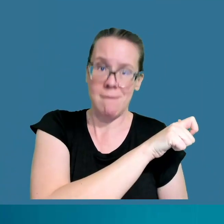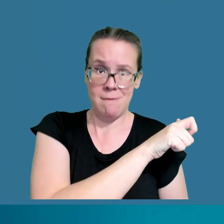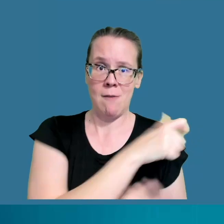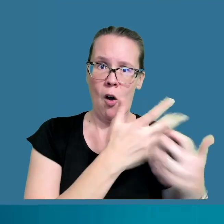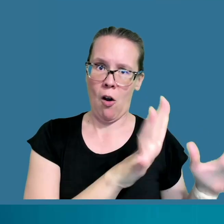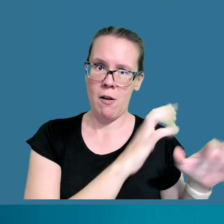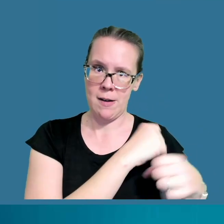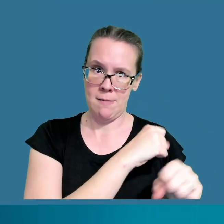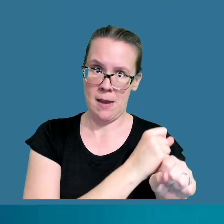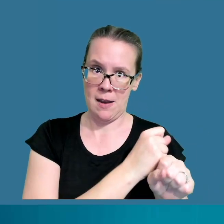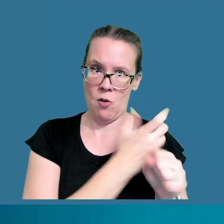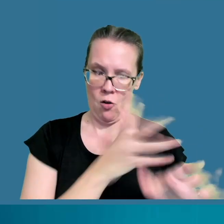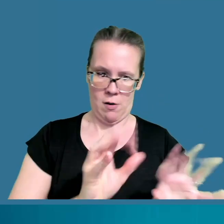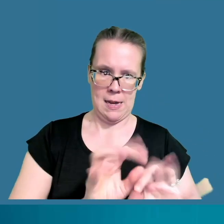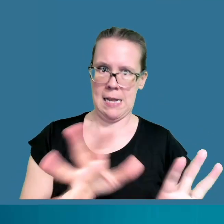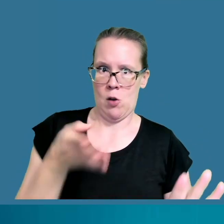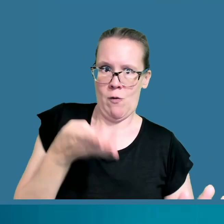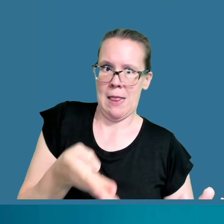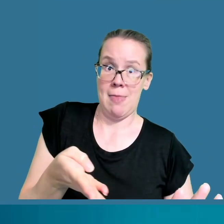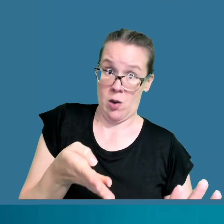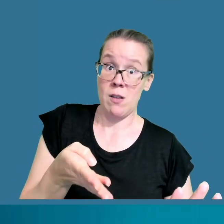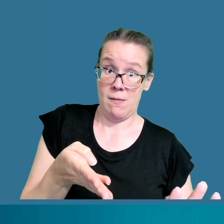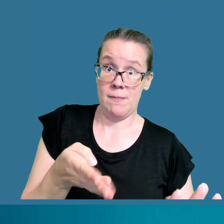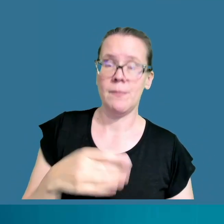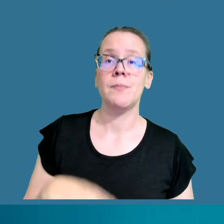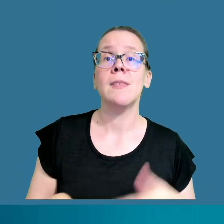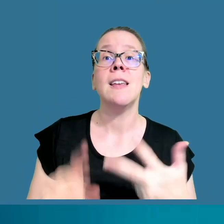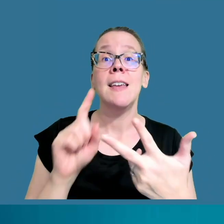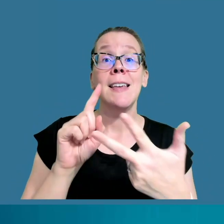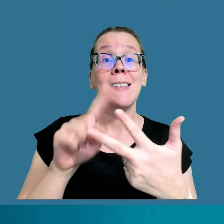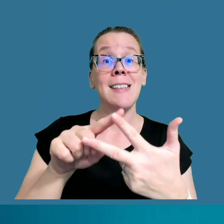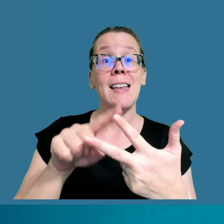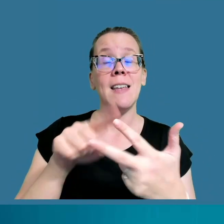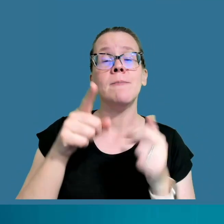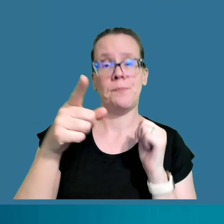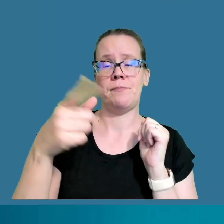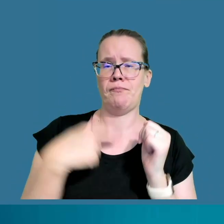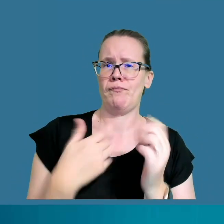in this location. We're trying to eliminate that decision. We want you to just be able to look at